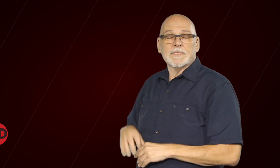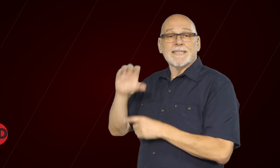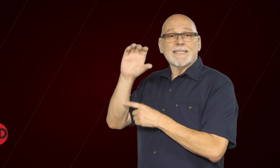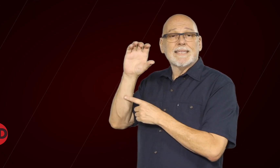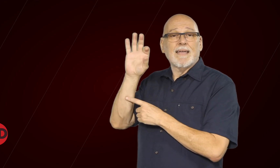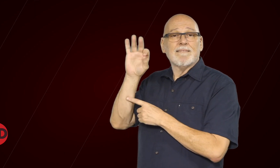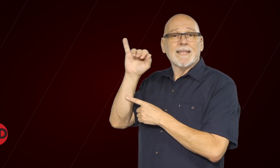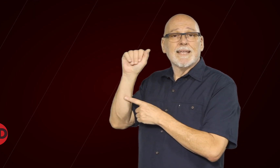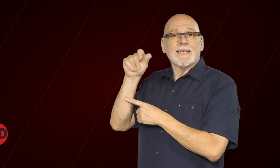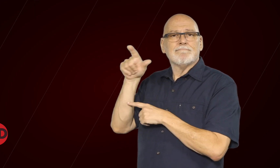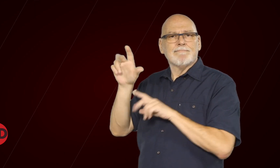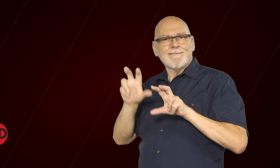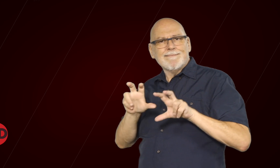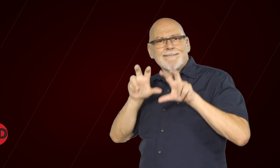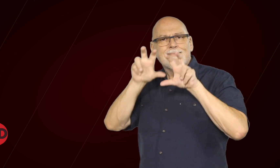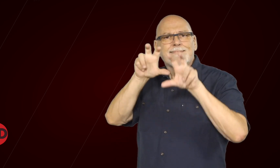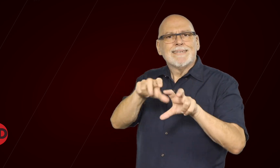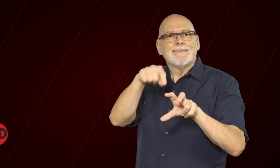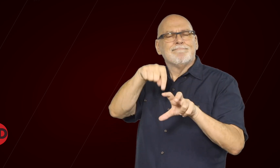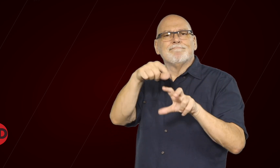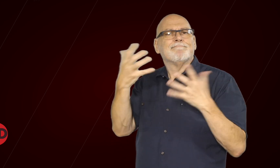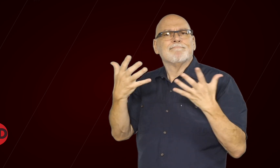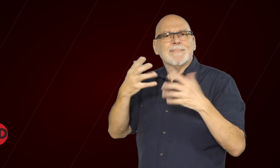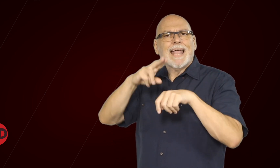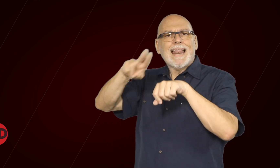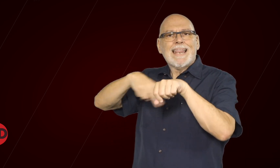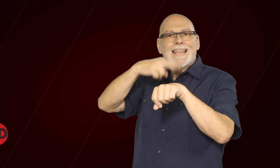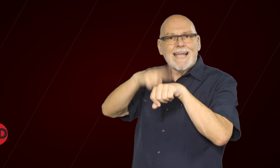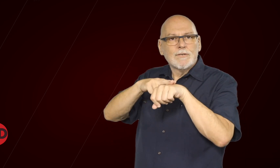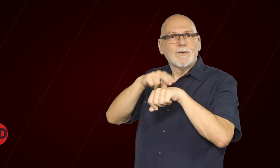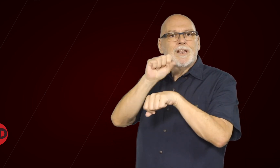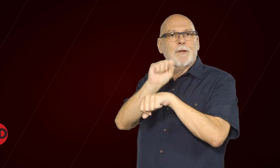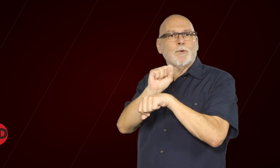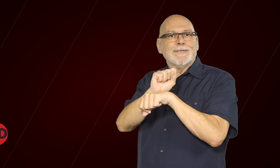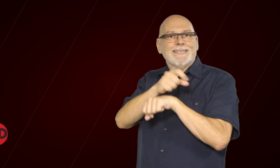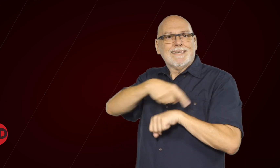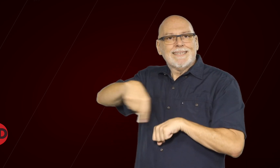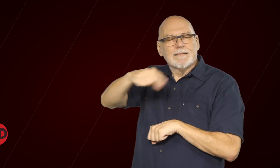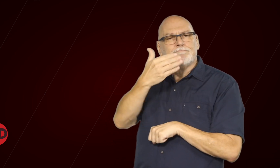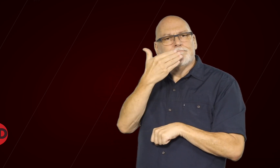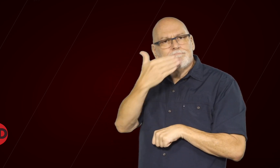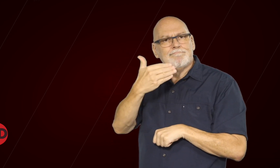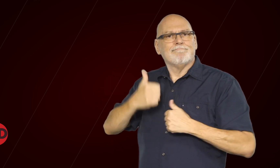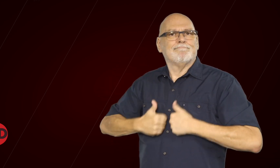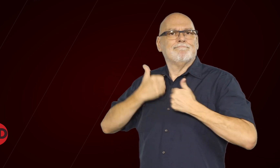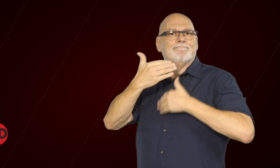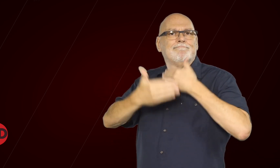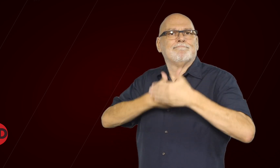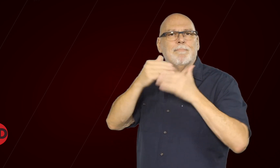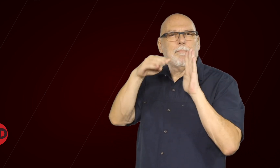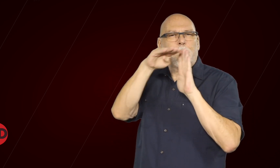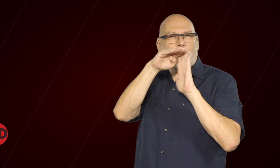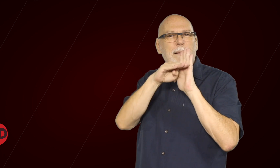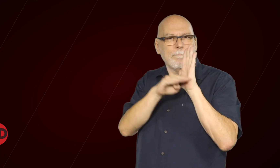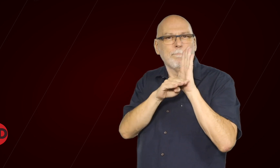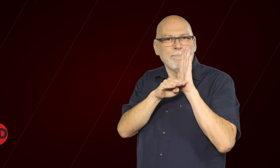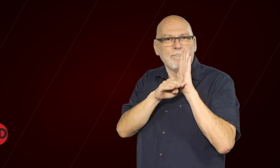[ANSELMO]: CFIA has invested in the National Employee Well-Being